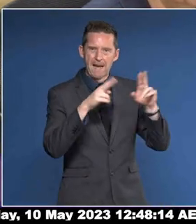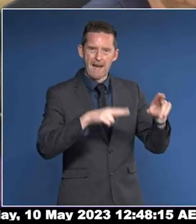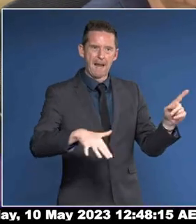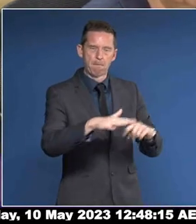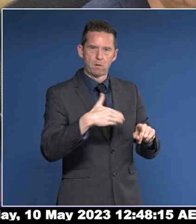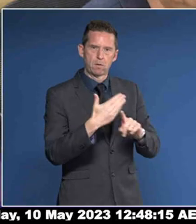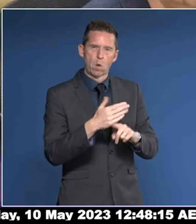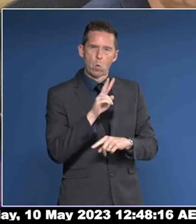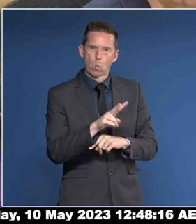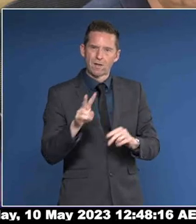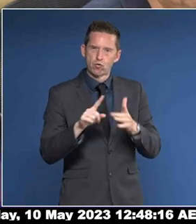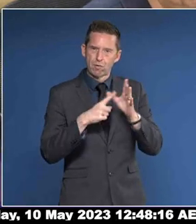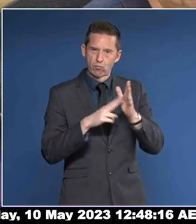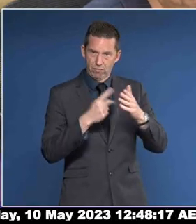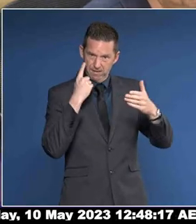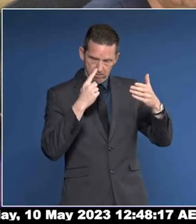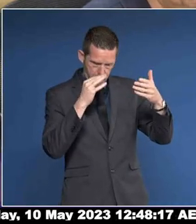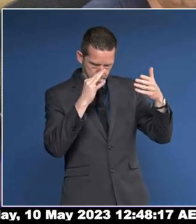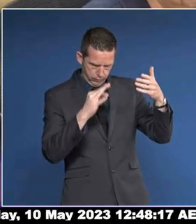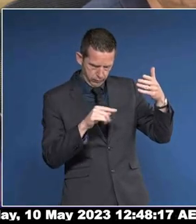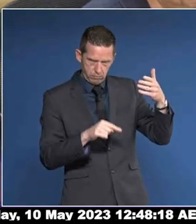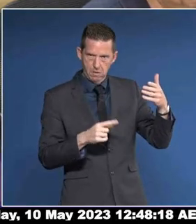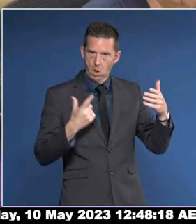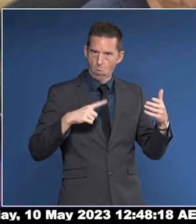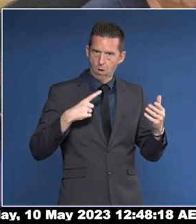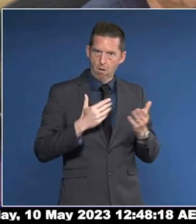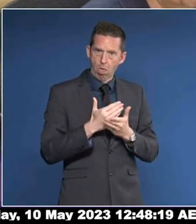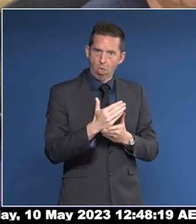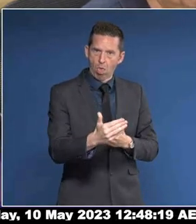Do you see that? Would there be any reason why it would have taken a number of days?